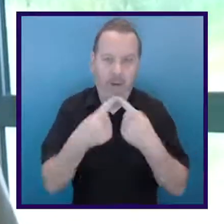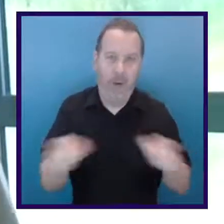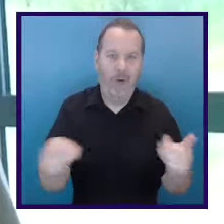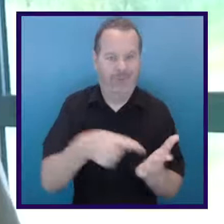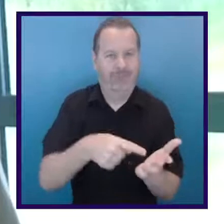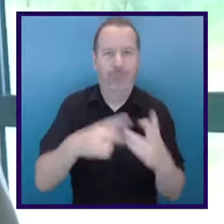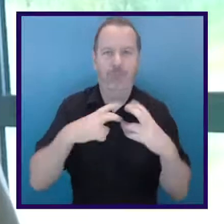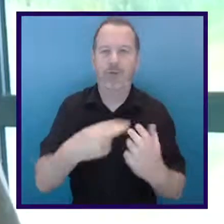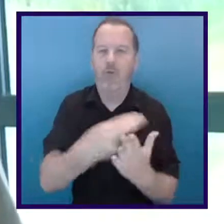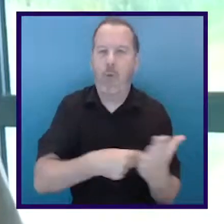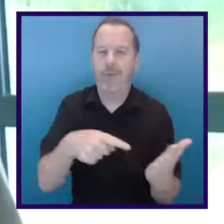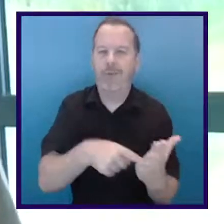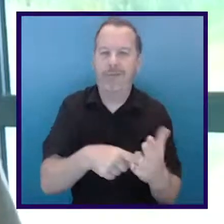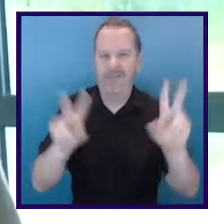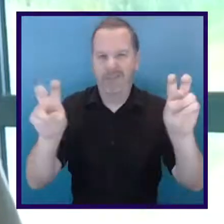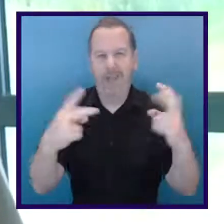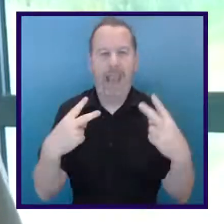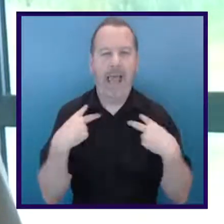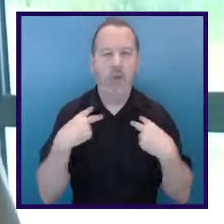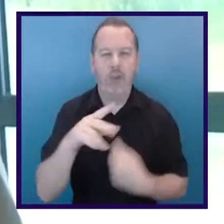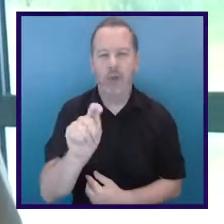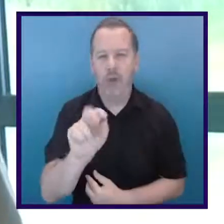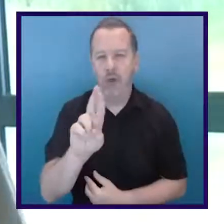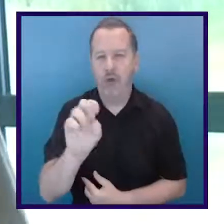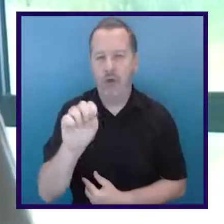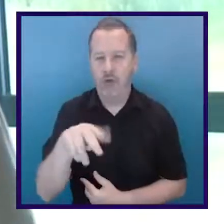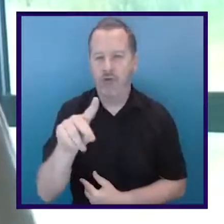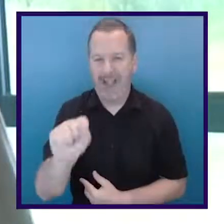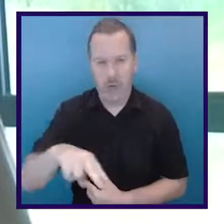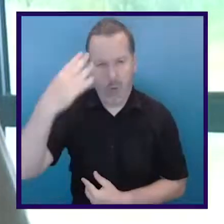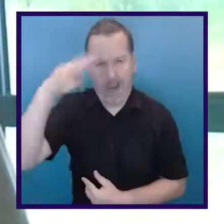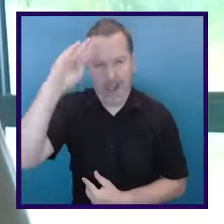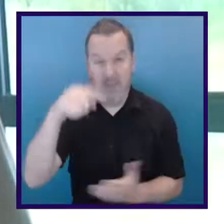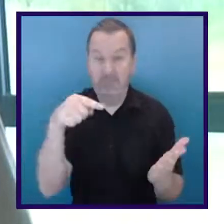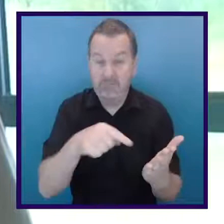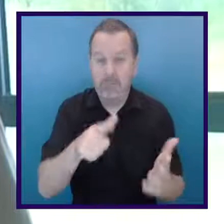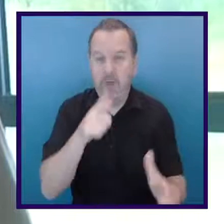research, which will give an overview of the current situation for language learning in